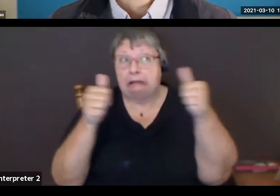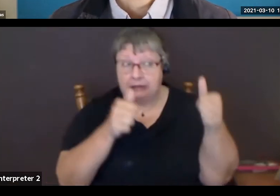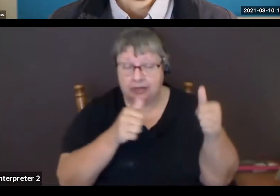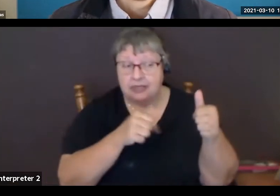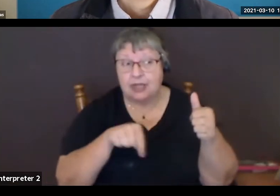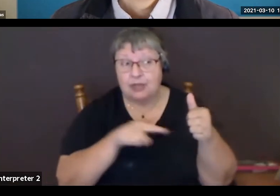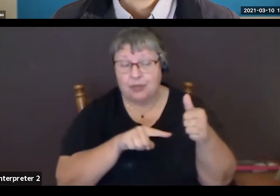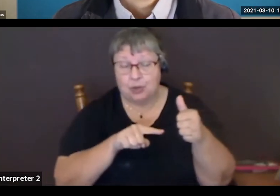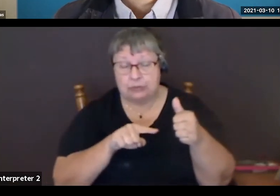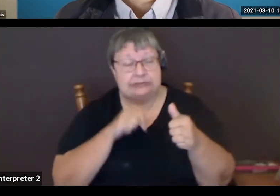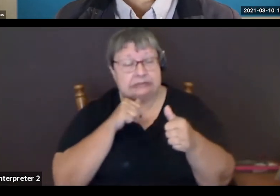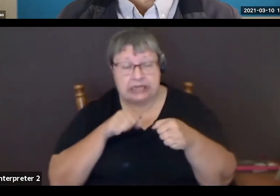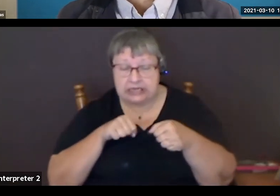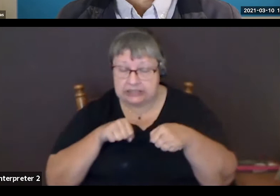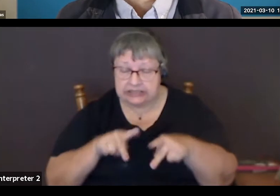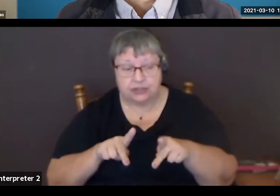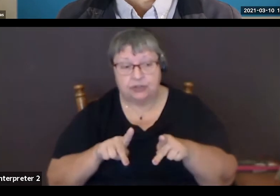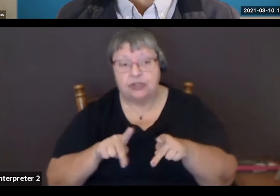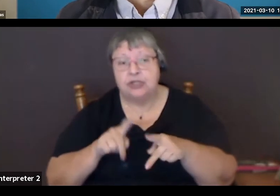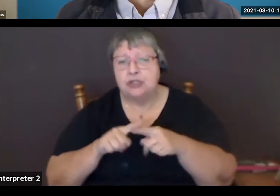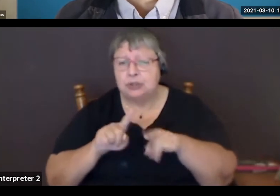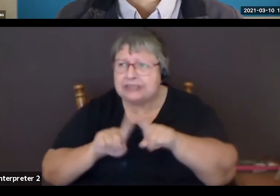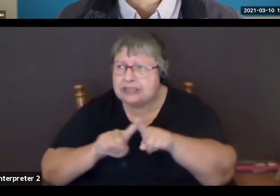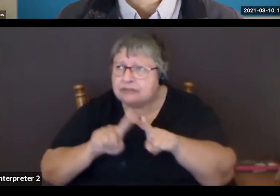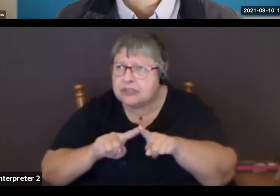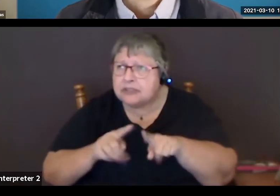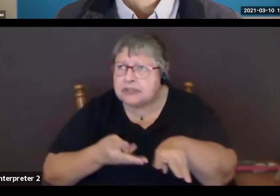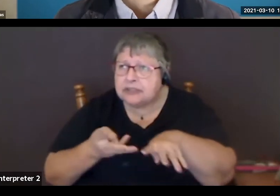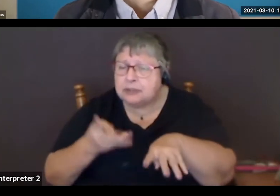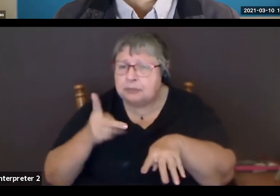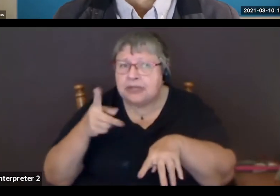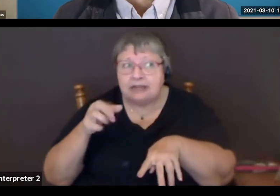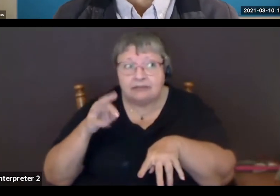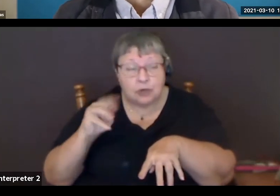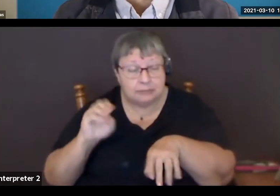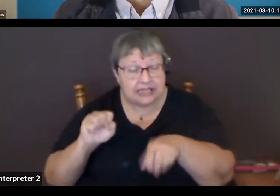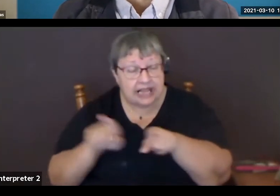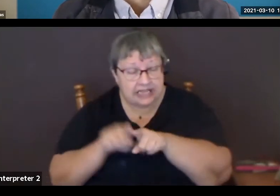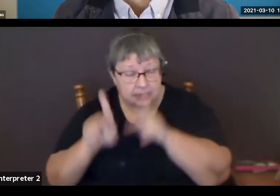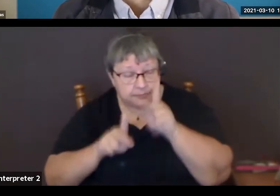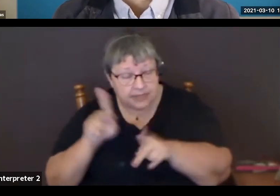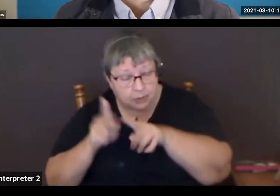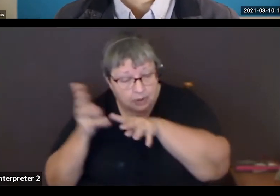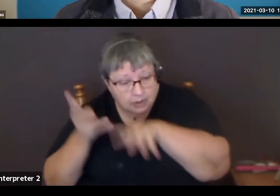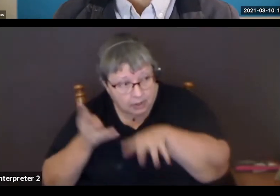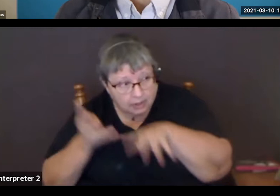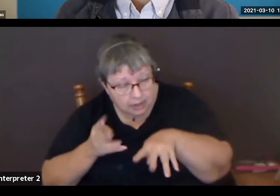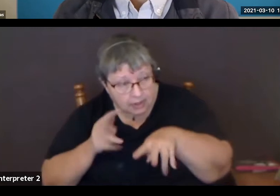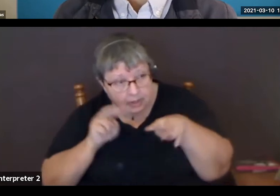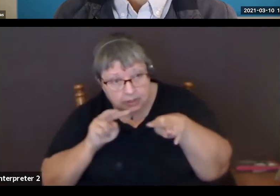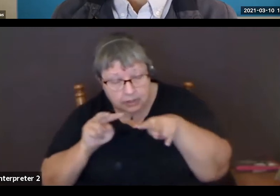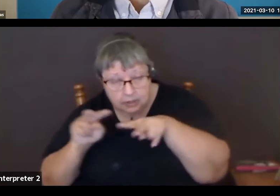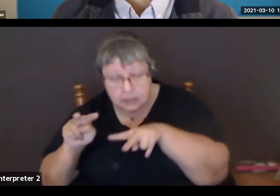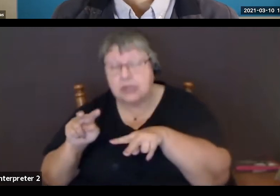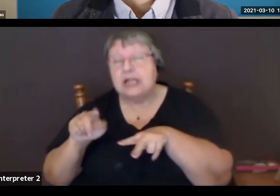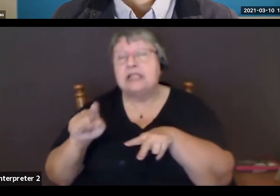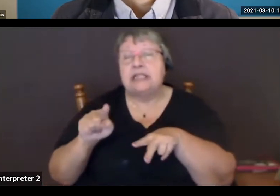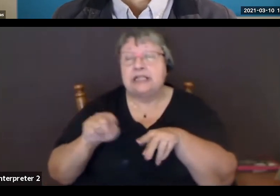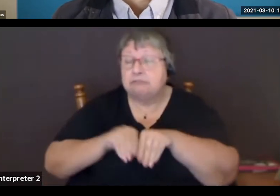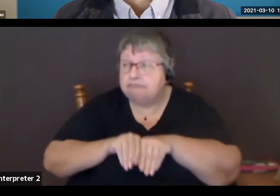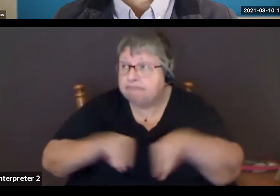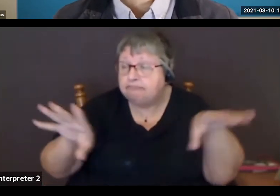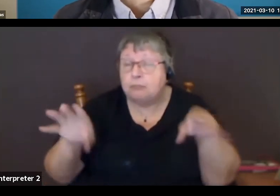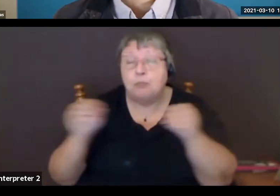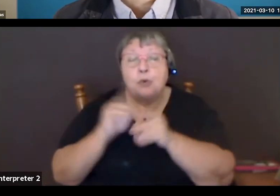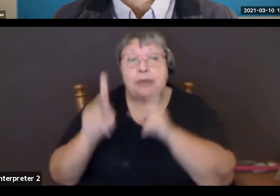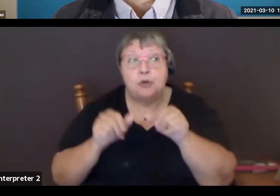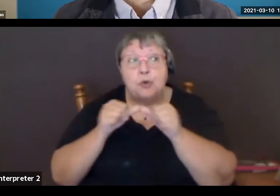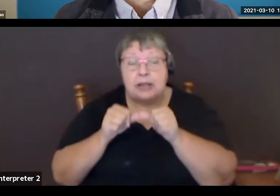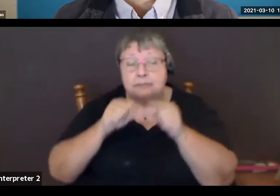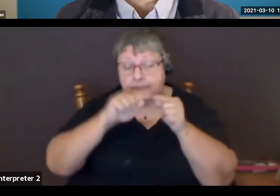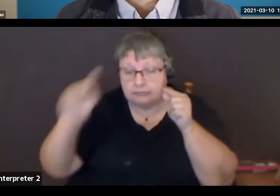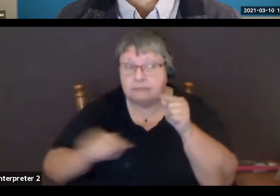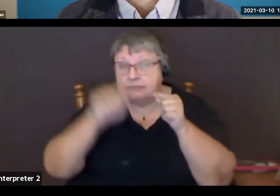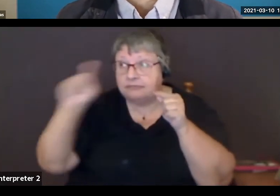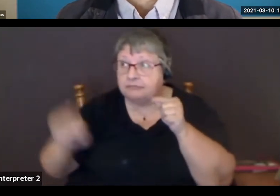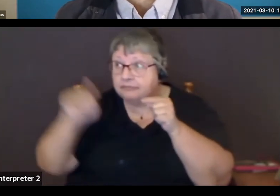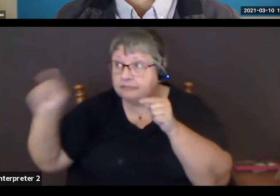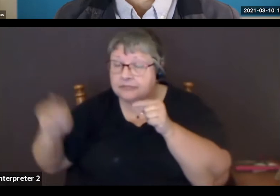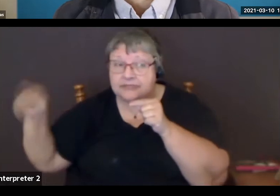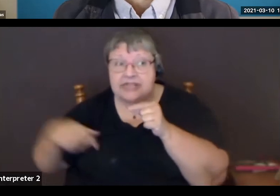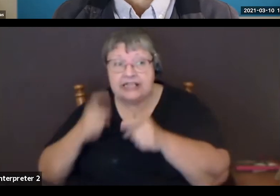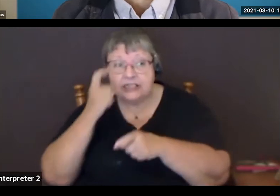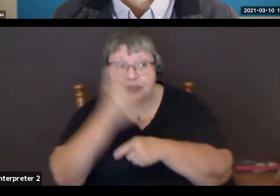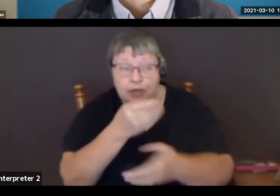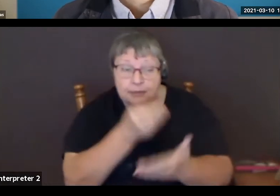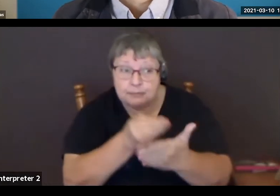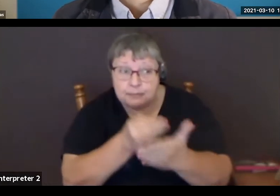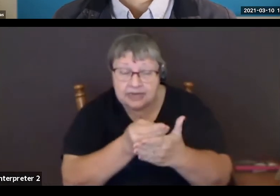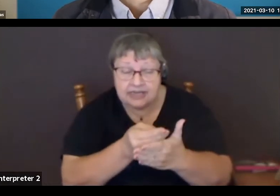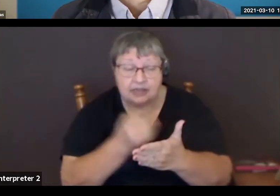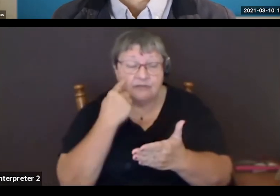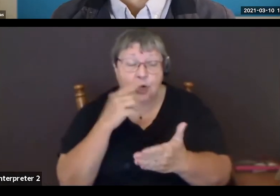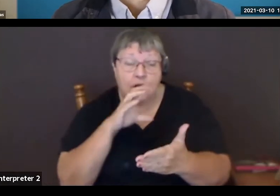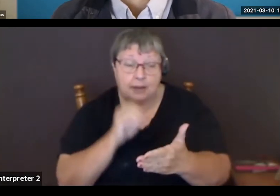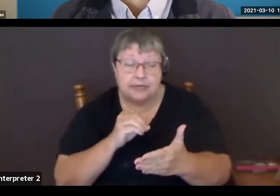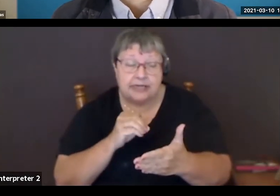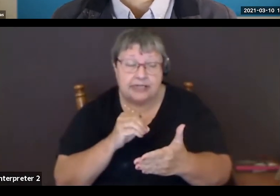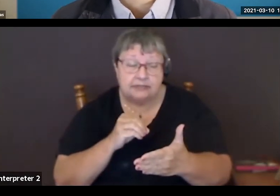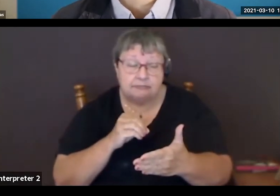headed, as people downloaded and reacted to these photos, read its popularity algorithms promoted them to even more people who kept the cycle going and even donated money to the company in appreciation, earning right at more than $100,000.